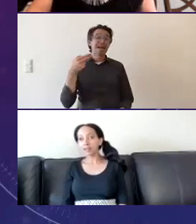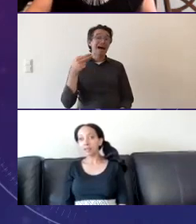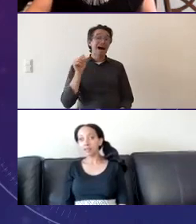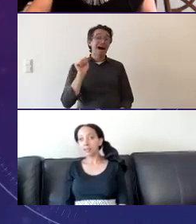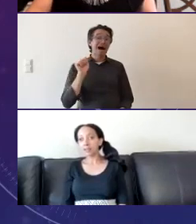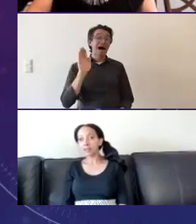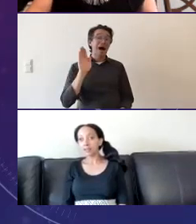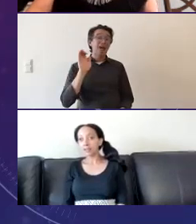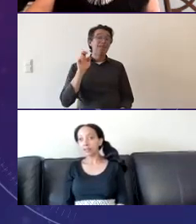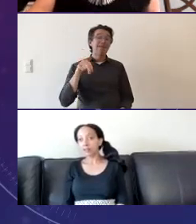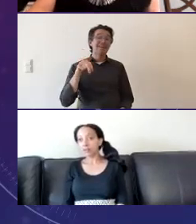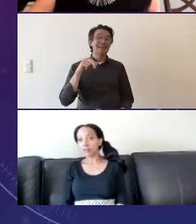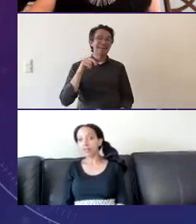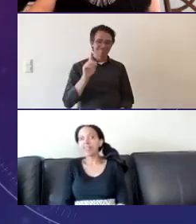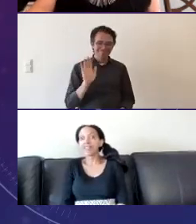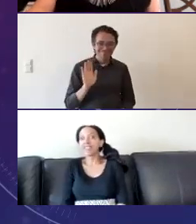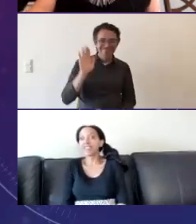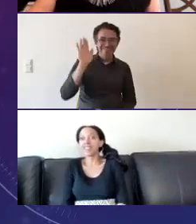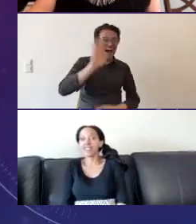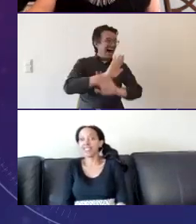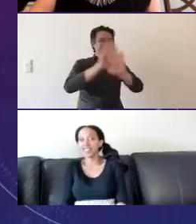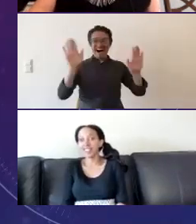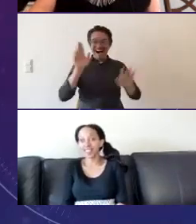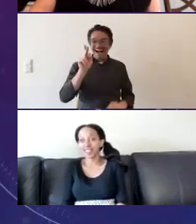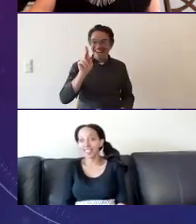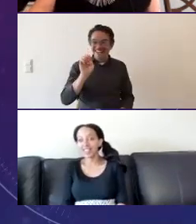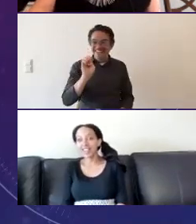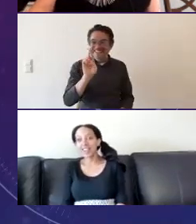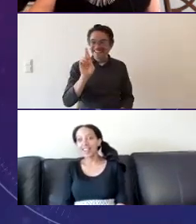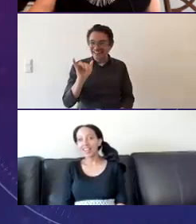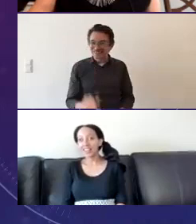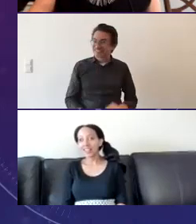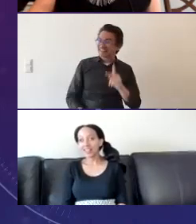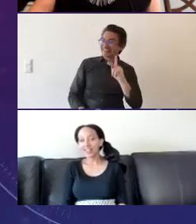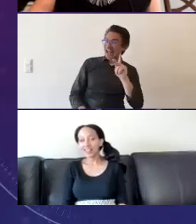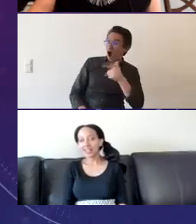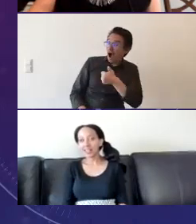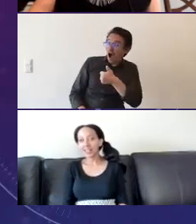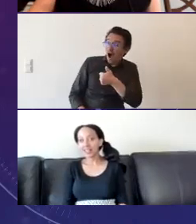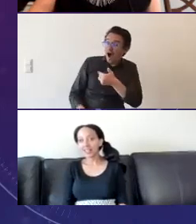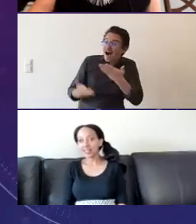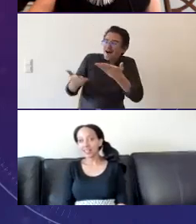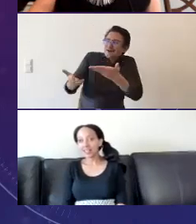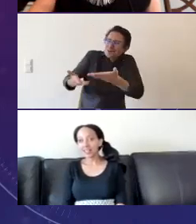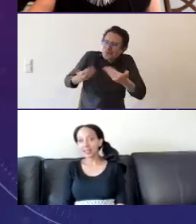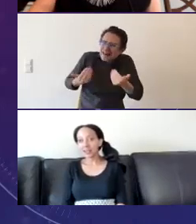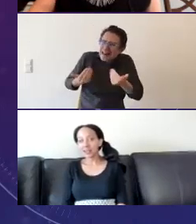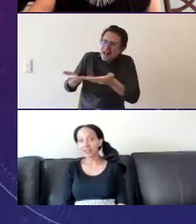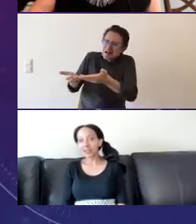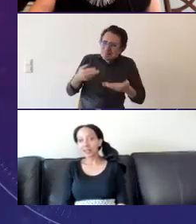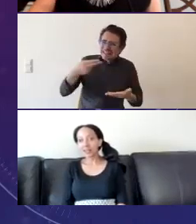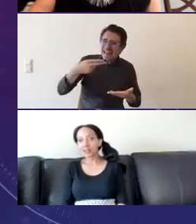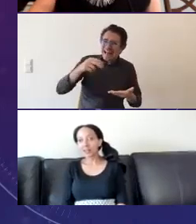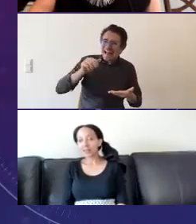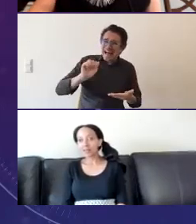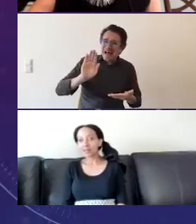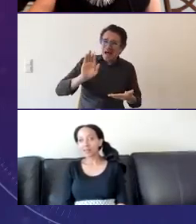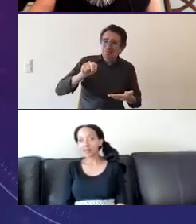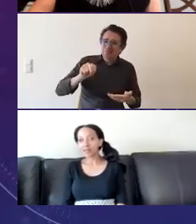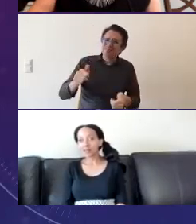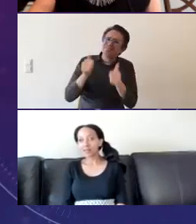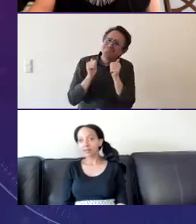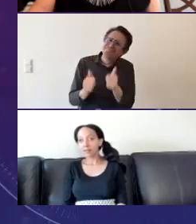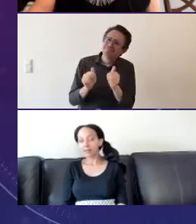hi welcome so this you have excellent timing I'm about to introduce you so I'm